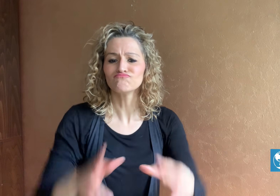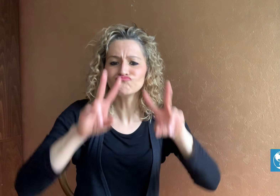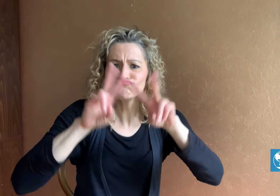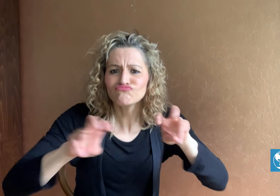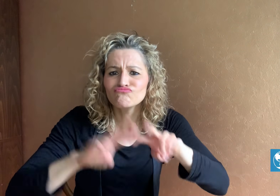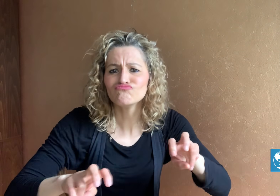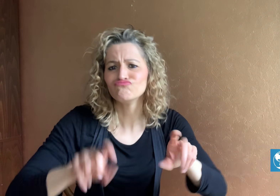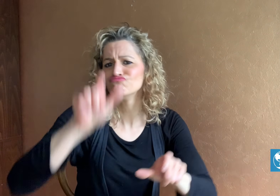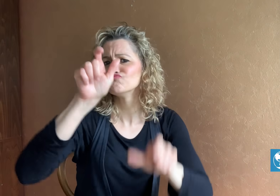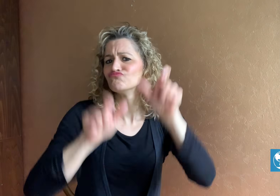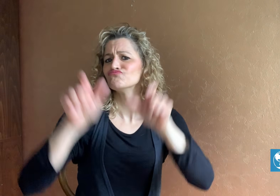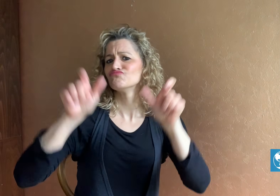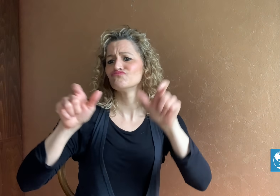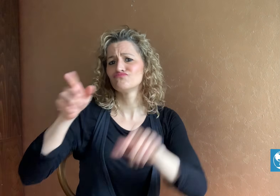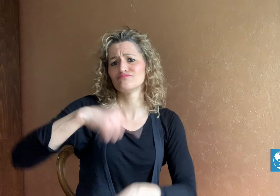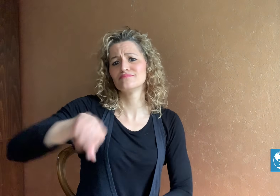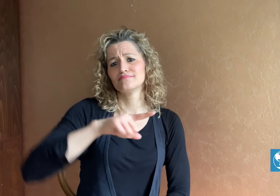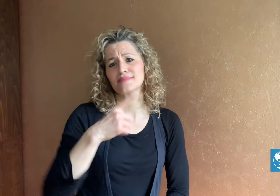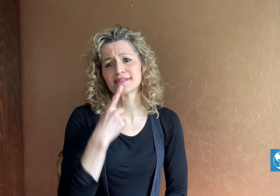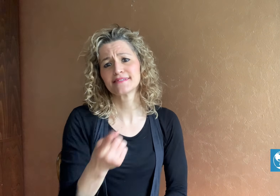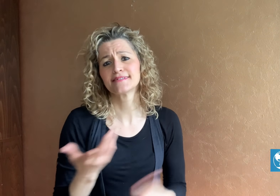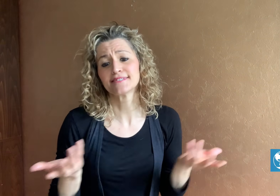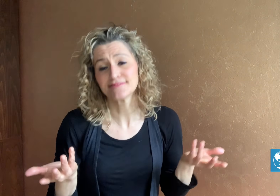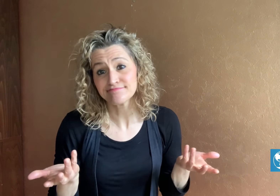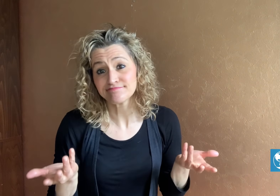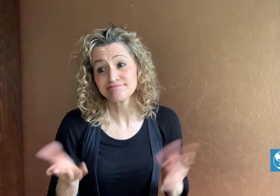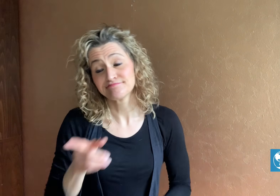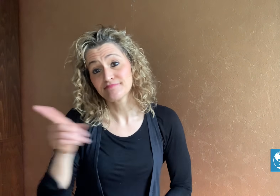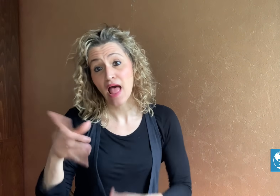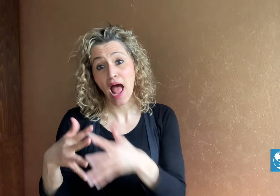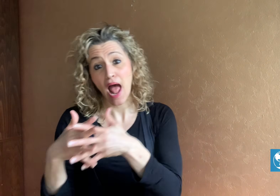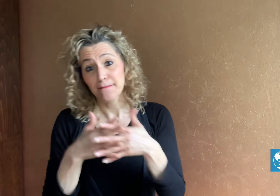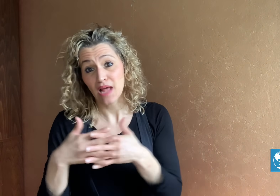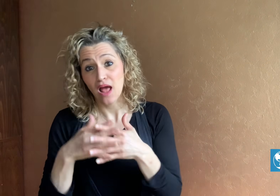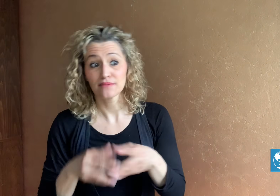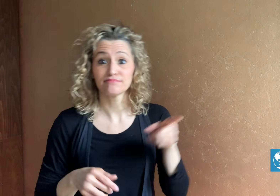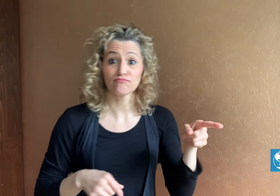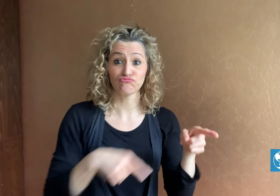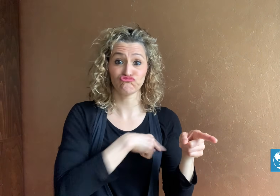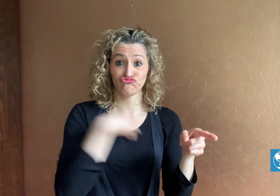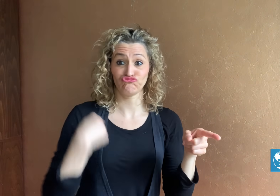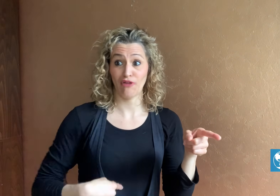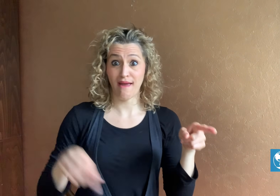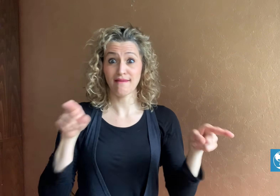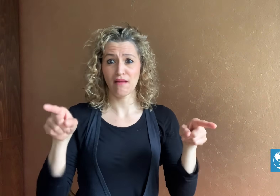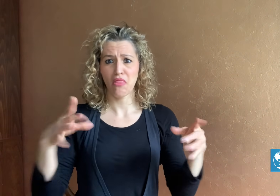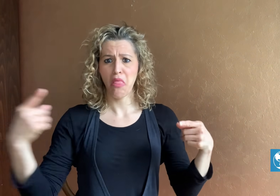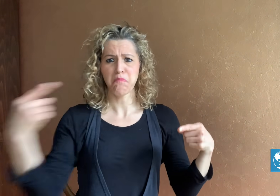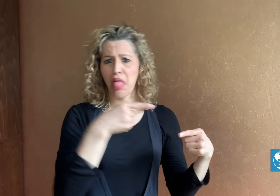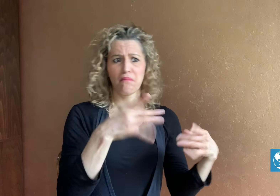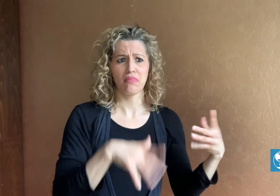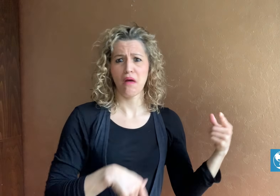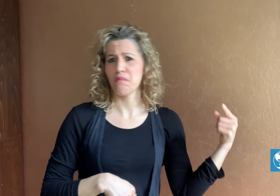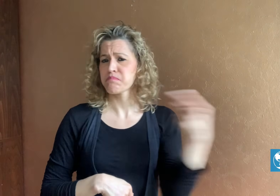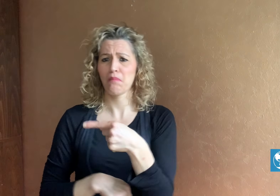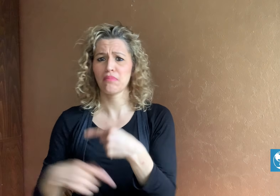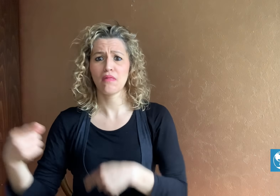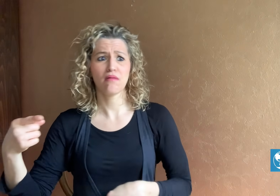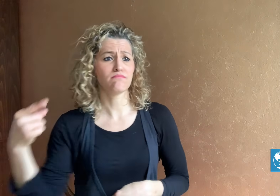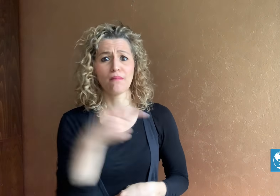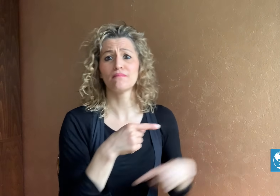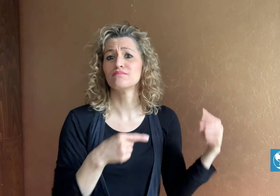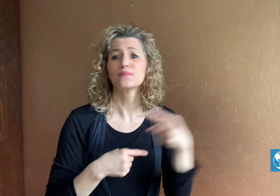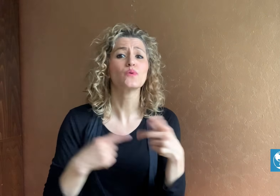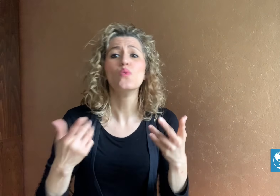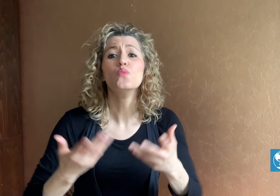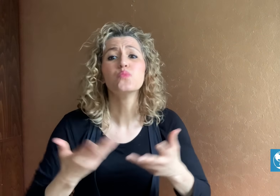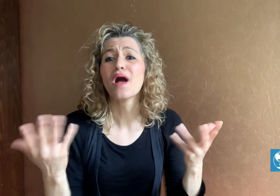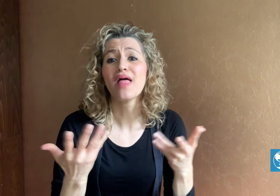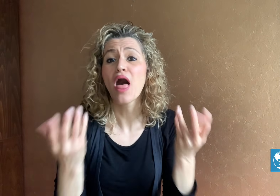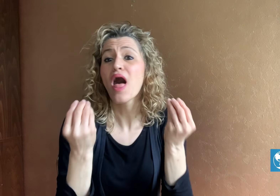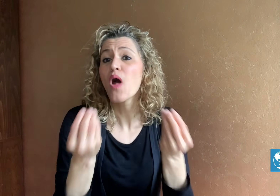Analysts say that the blame between the US and China